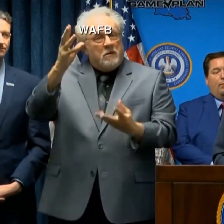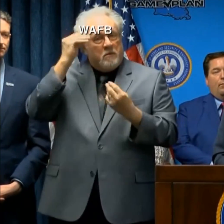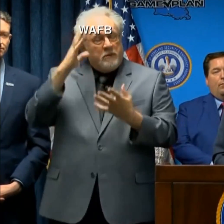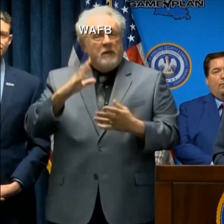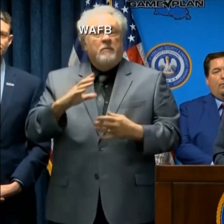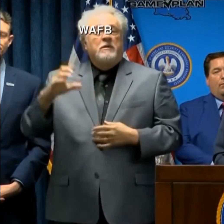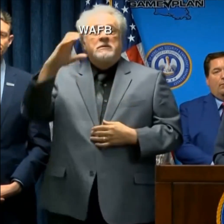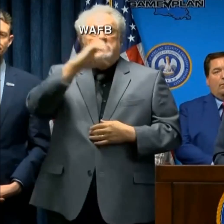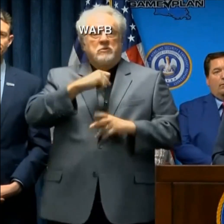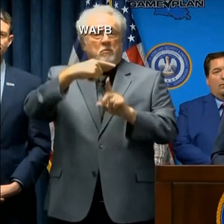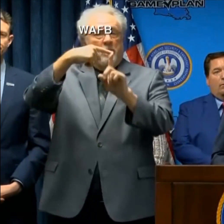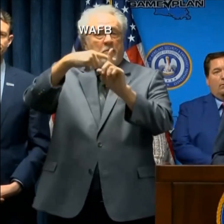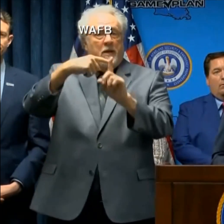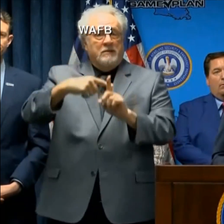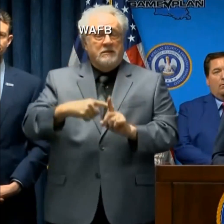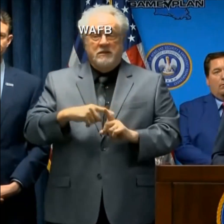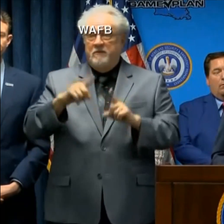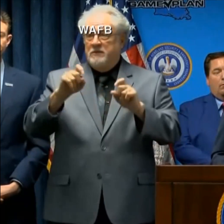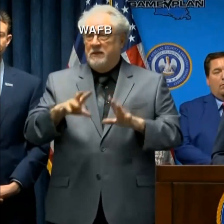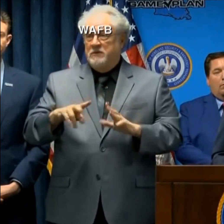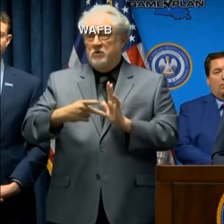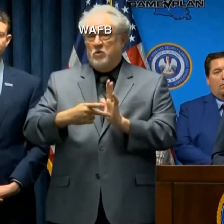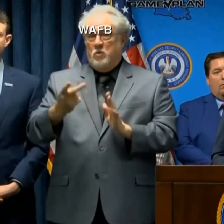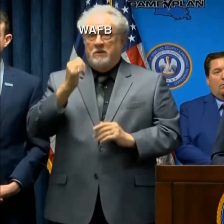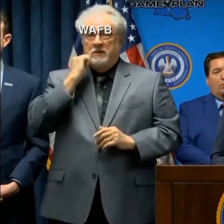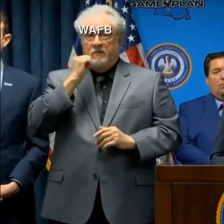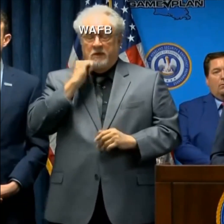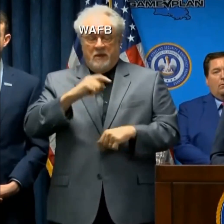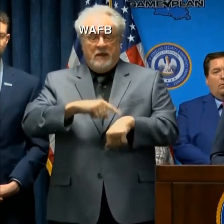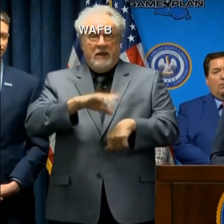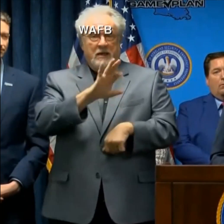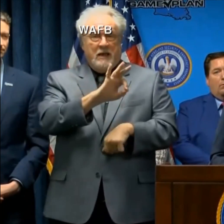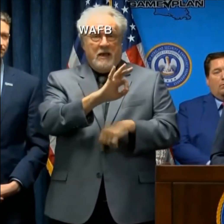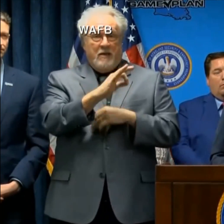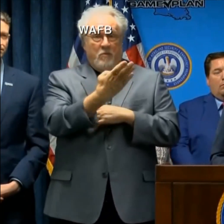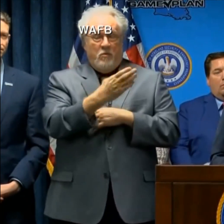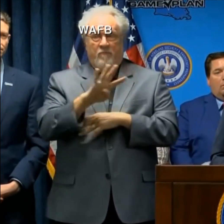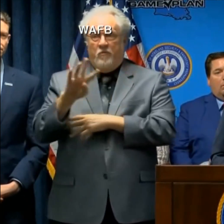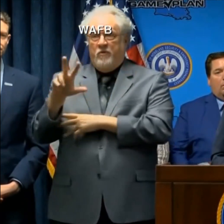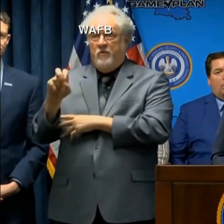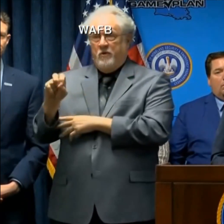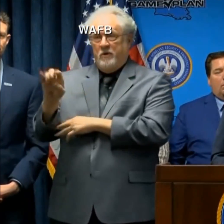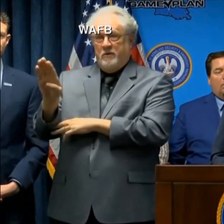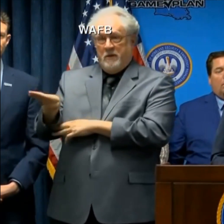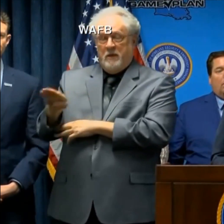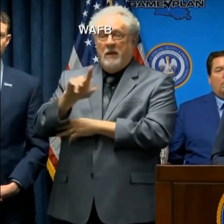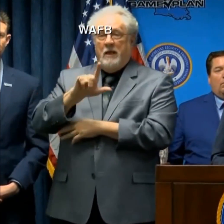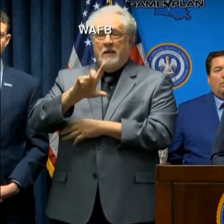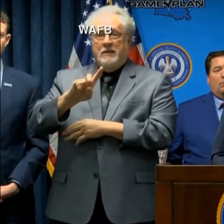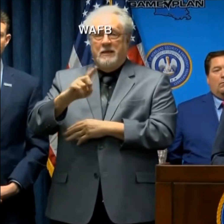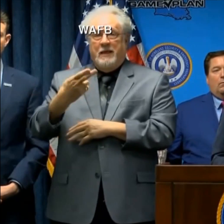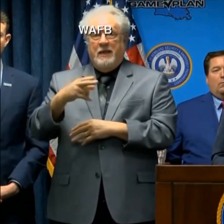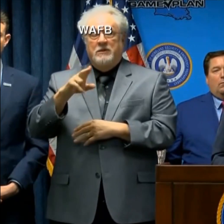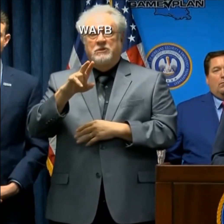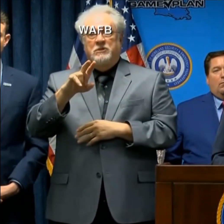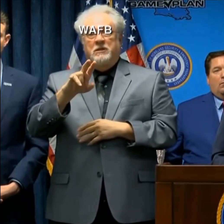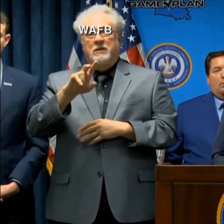information twice daily at 9:00 a.m. and 4:30 p.m. on LD HLA gov slash